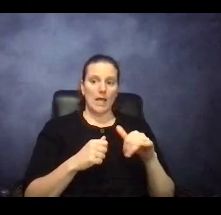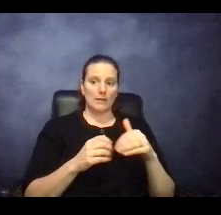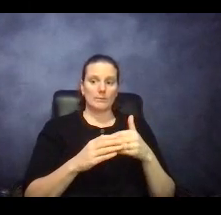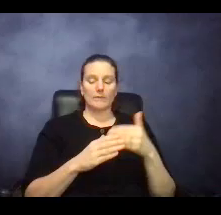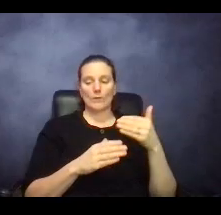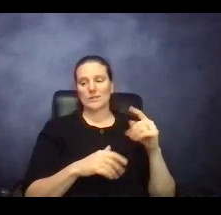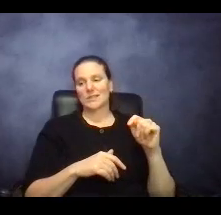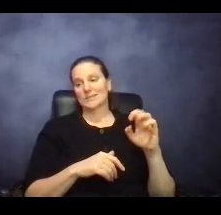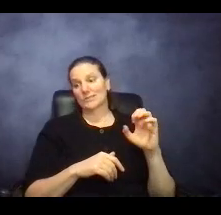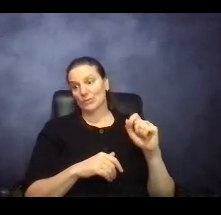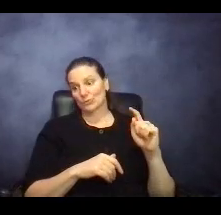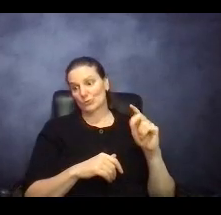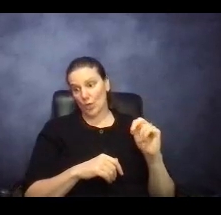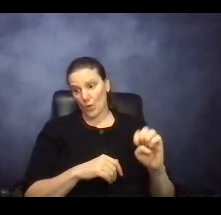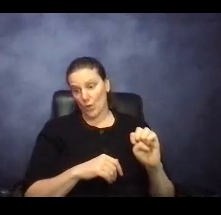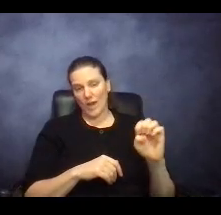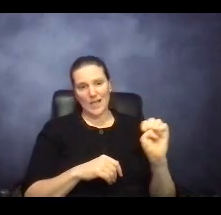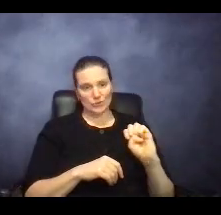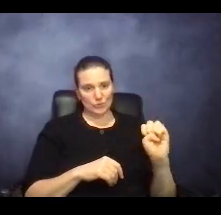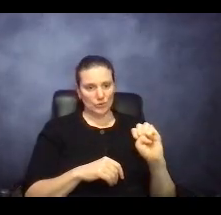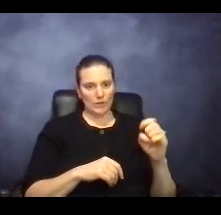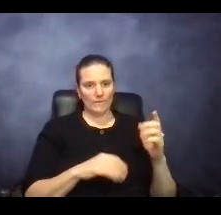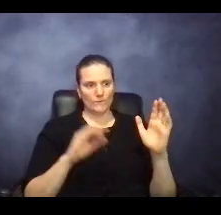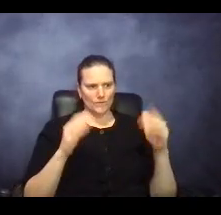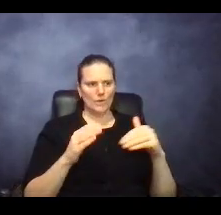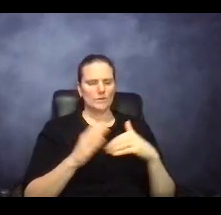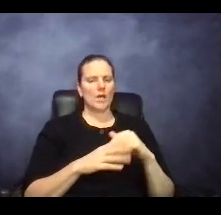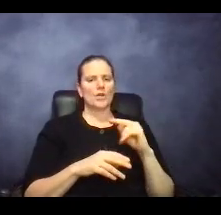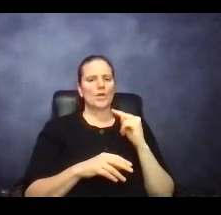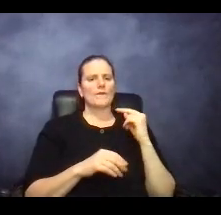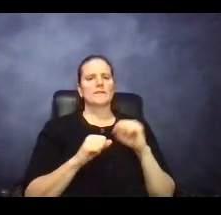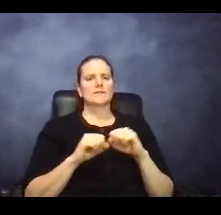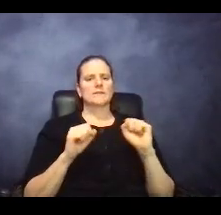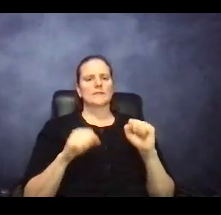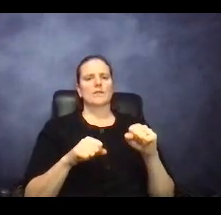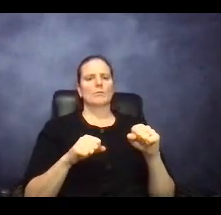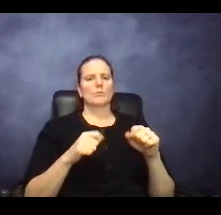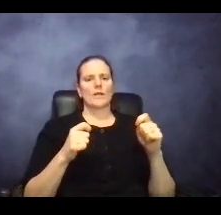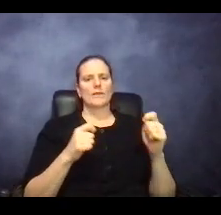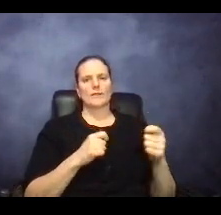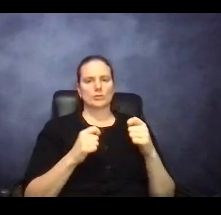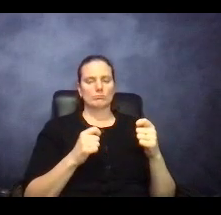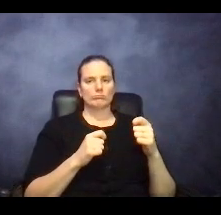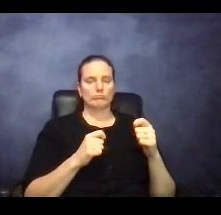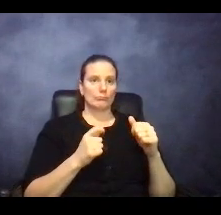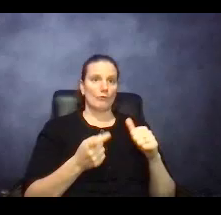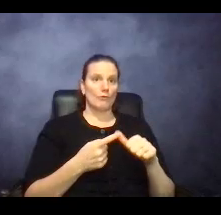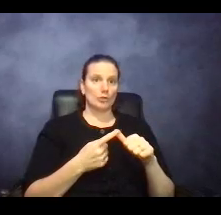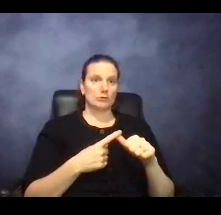or estrogen focus on the nervous system regulation. Some of these botanical supports, maybe first like ginseng